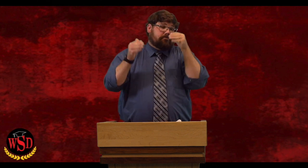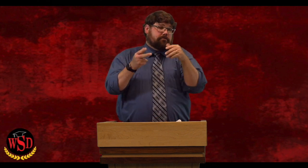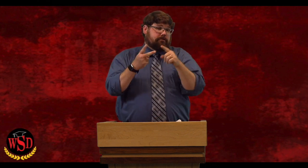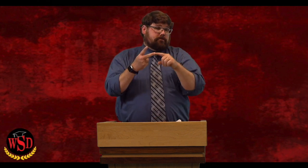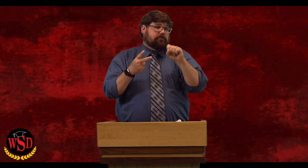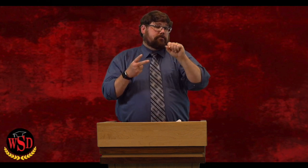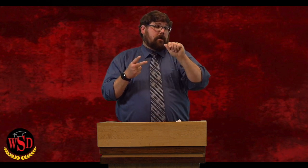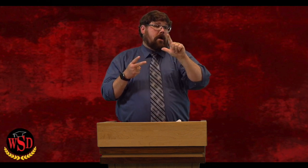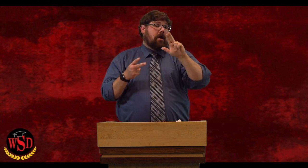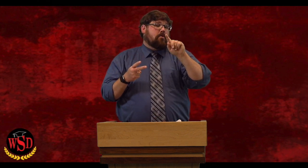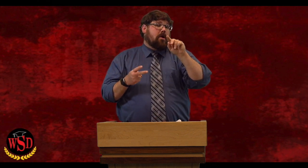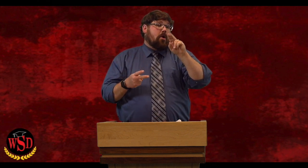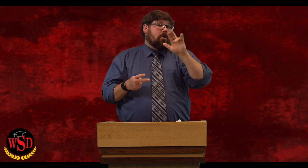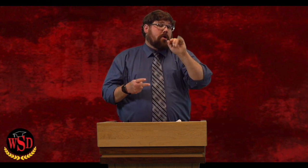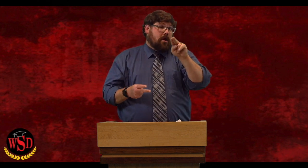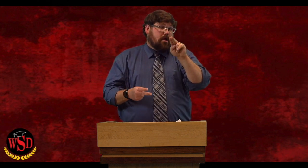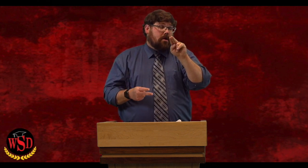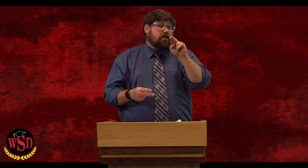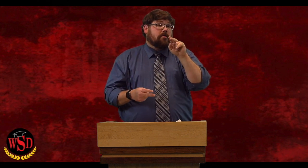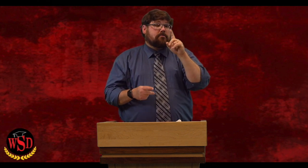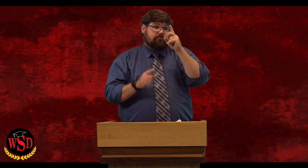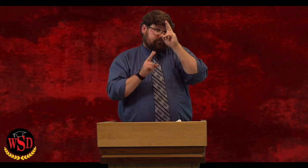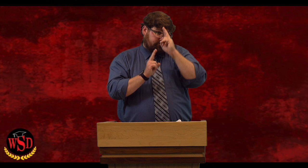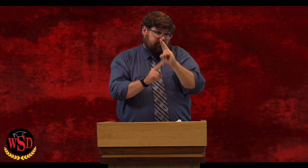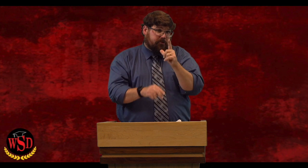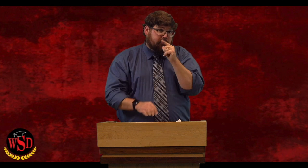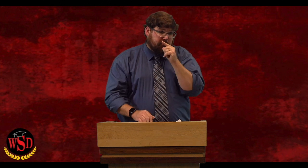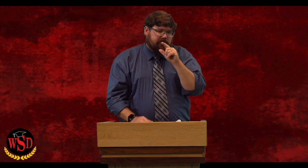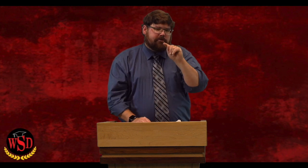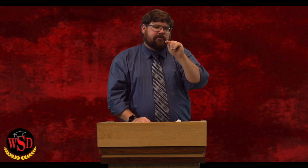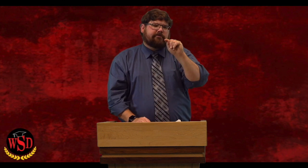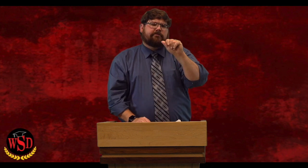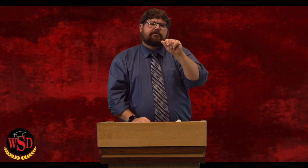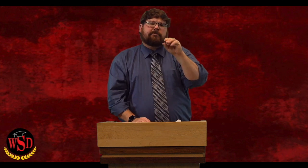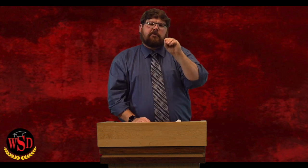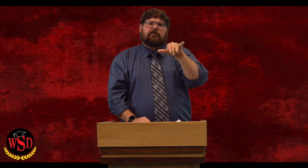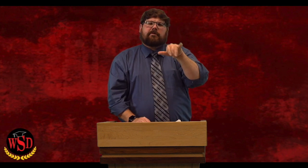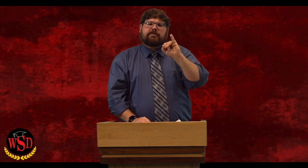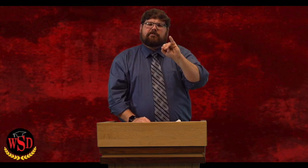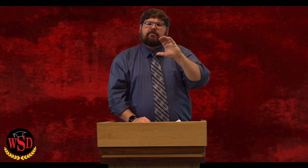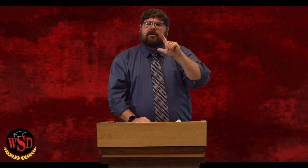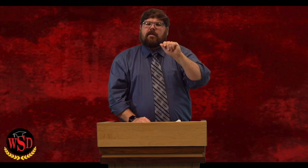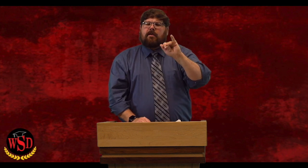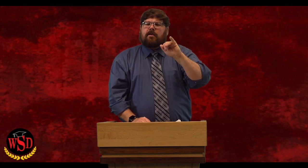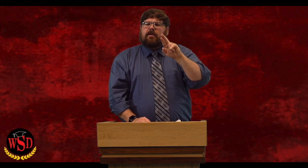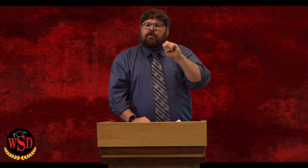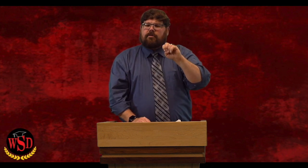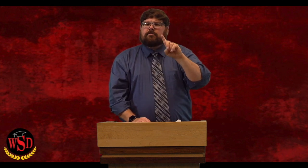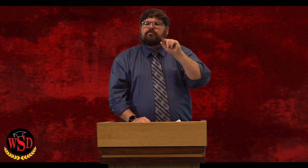The honor for the Salutatorian goes to Tao Yi Dallmann.